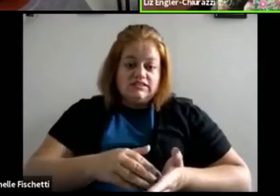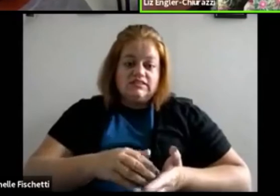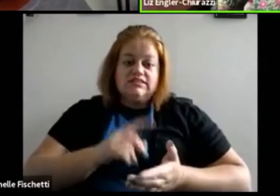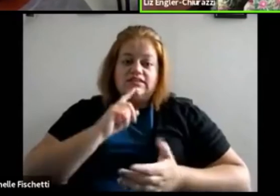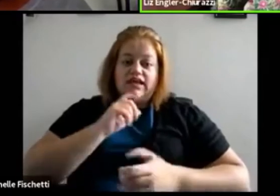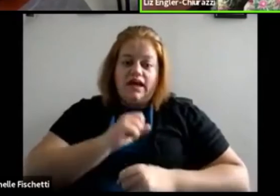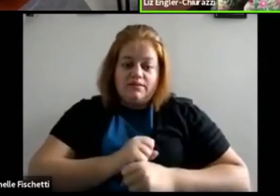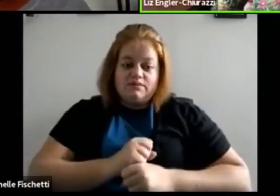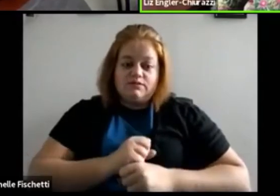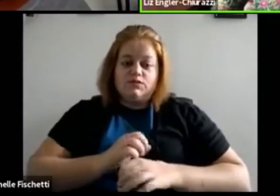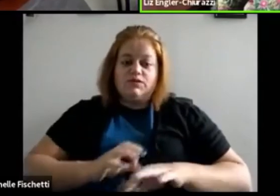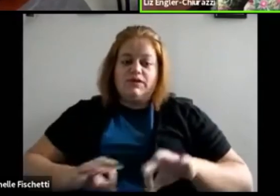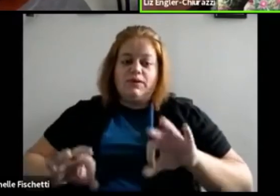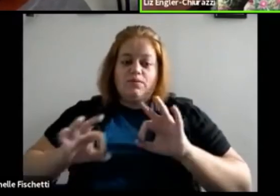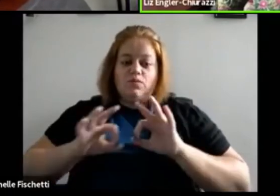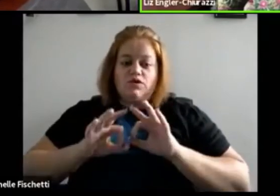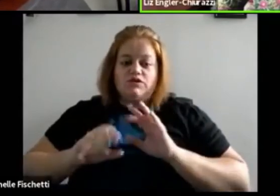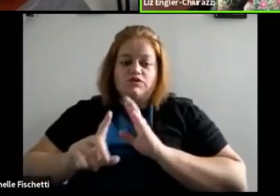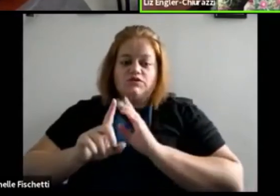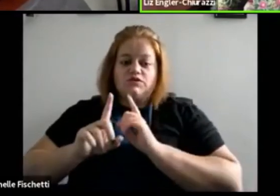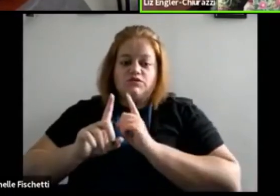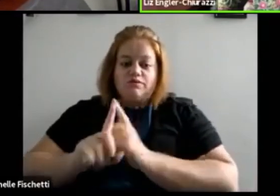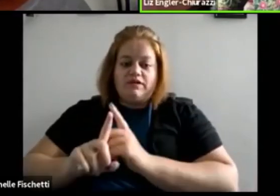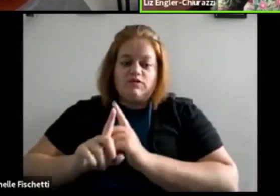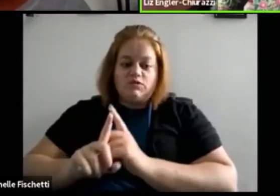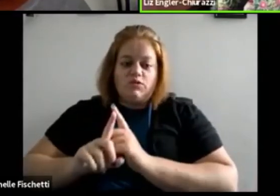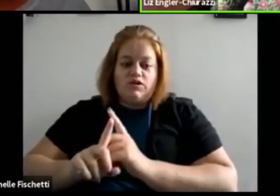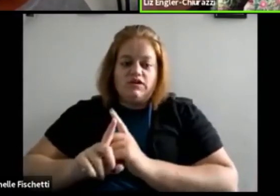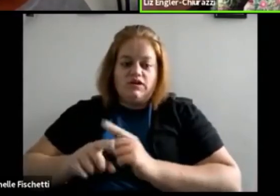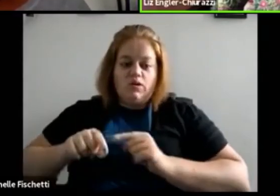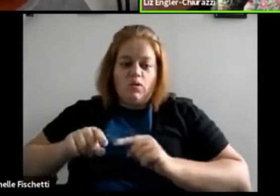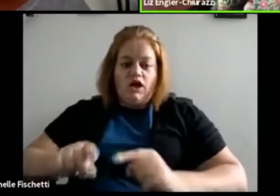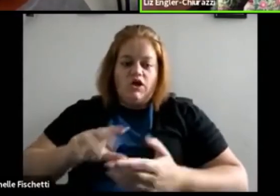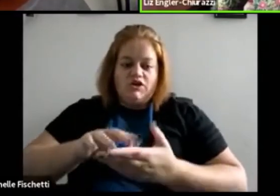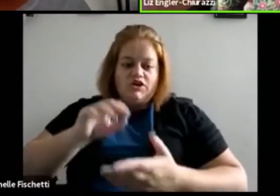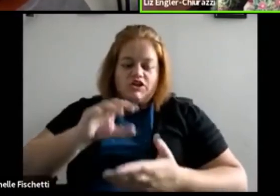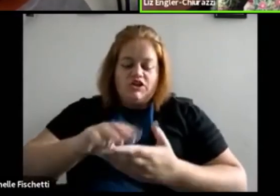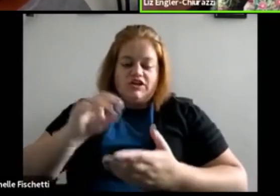to get mentoring along that along that path. It's a long career path. I